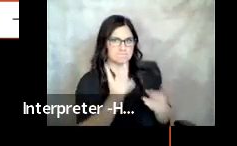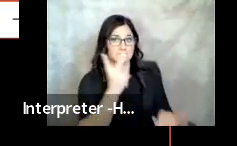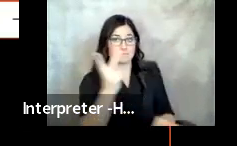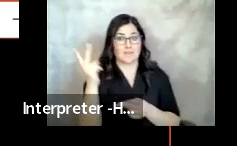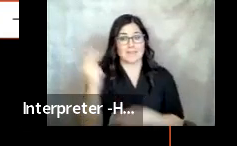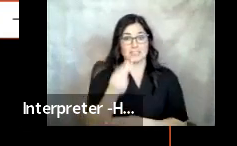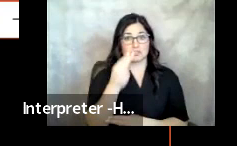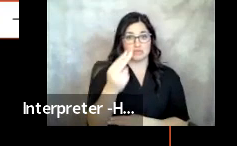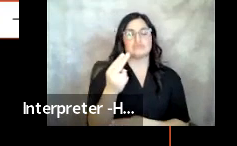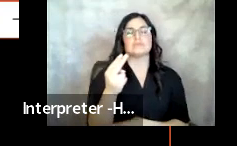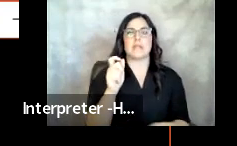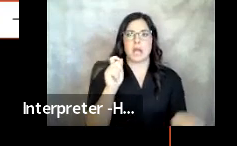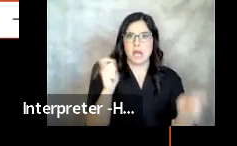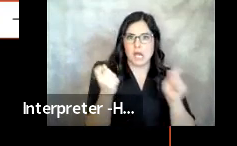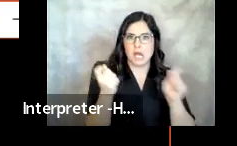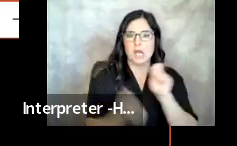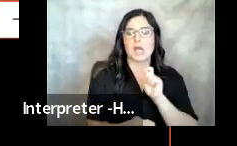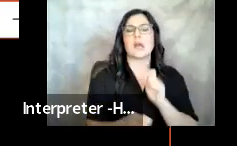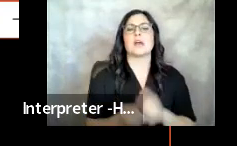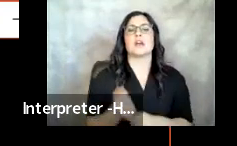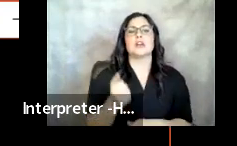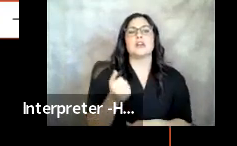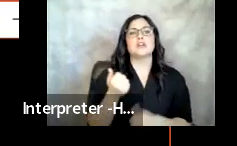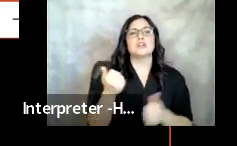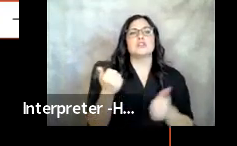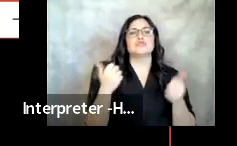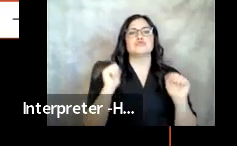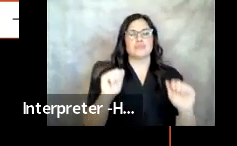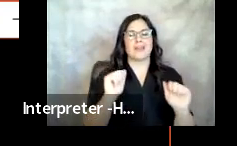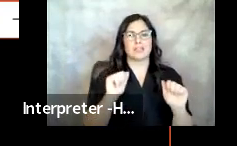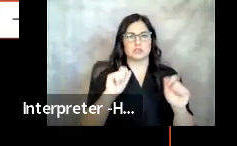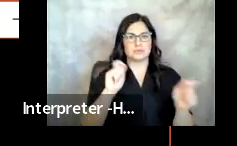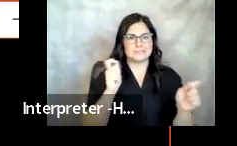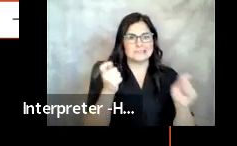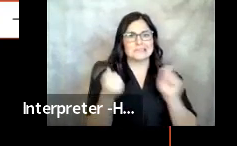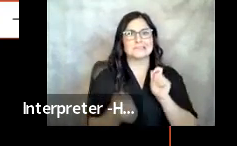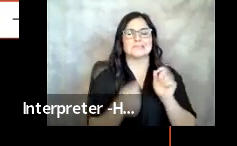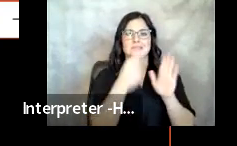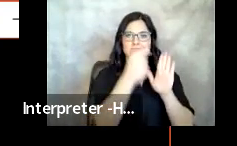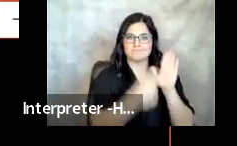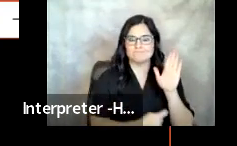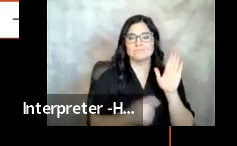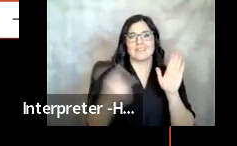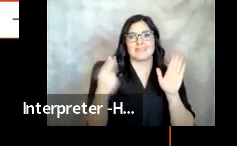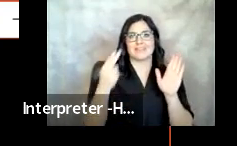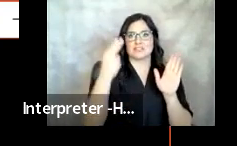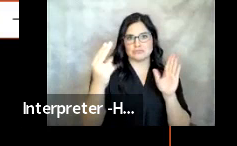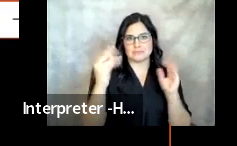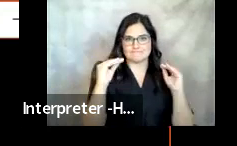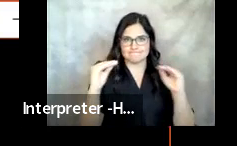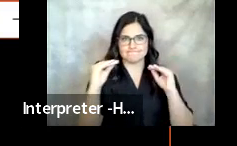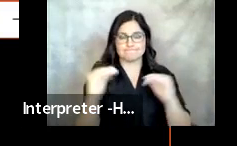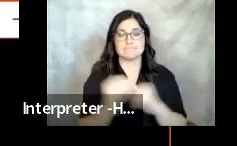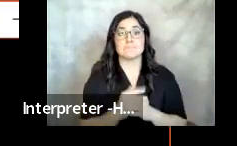you know, about. Reconstruction and see how different this story the way. It's told in this quote.